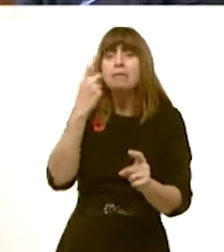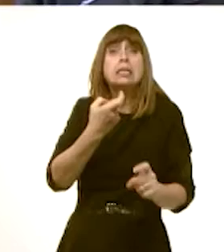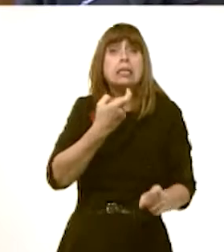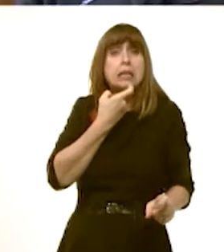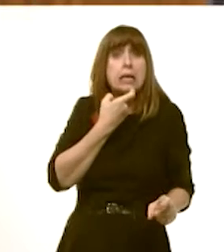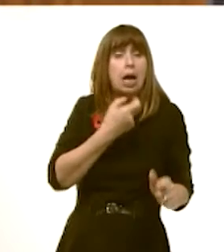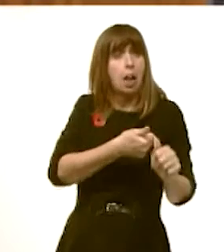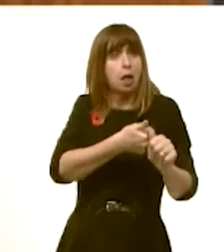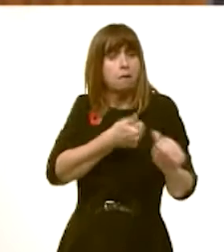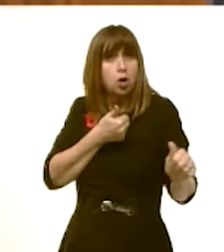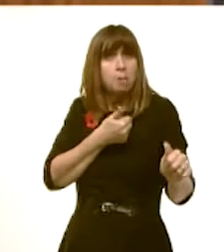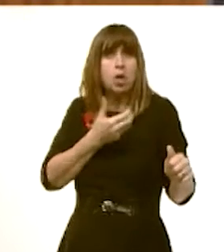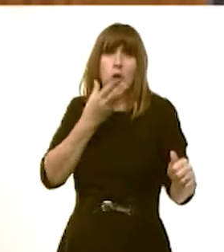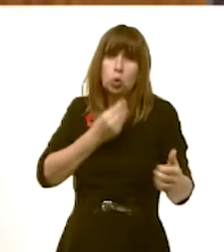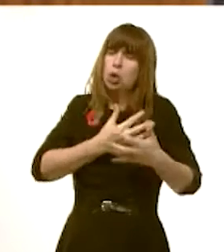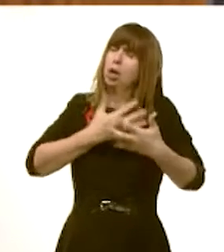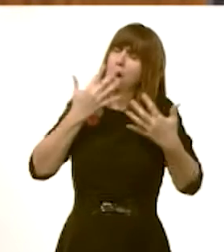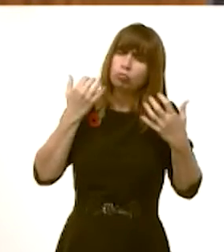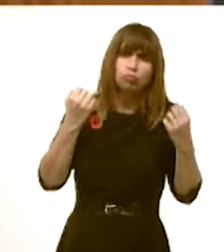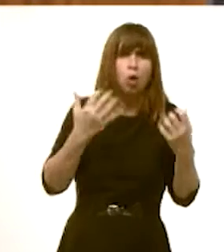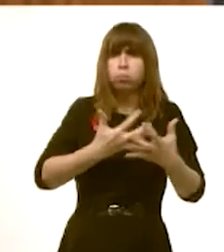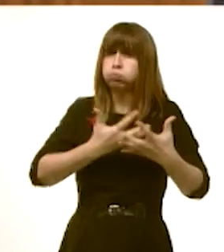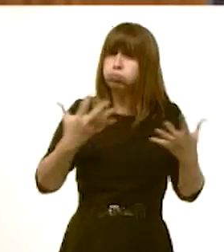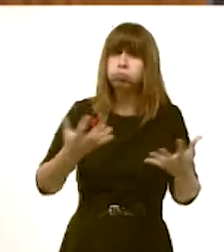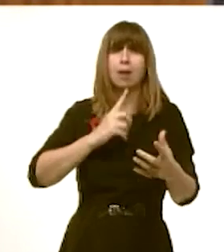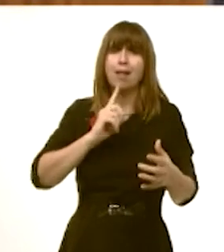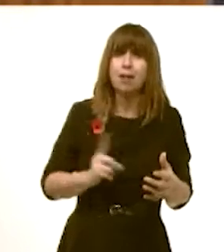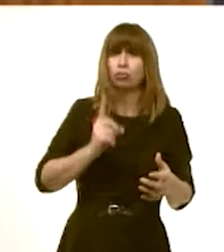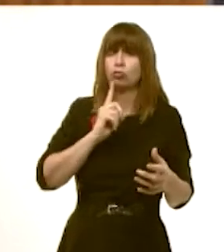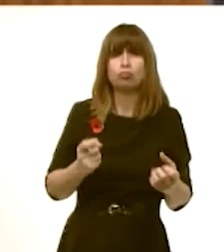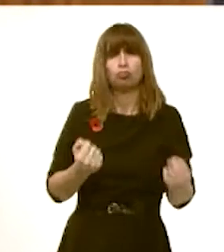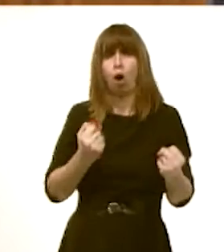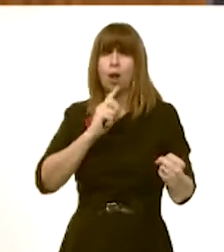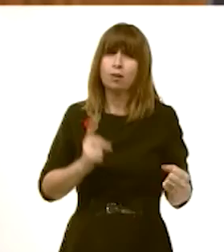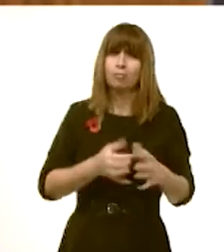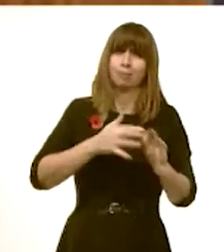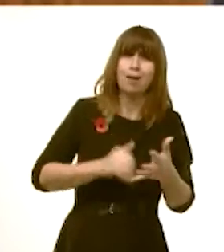We have called and called and called for the steel industry to have the respect from the